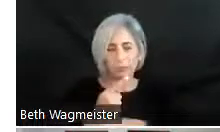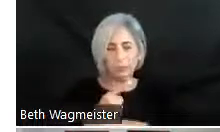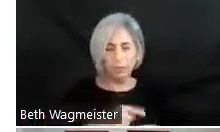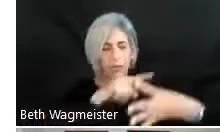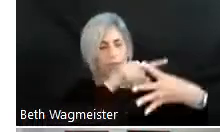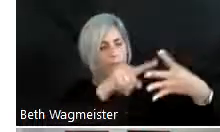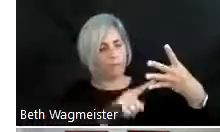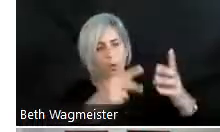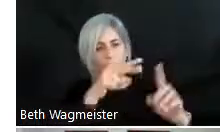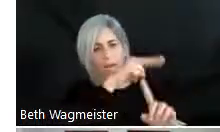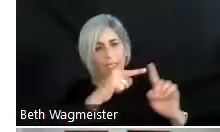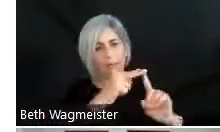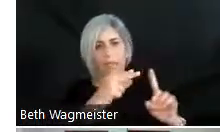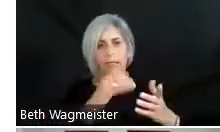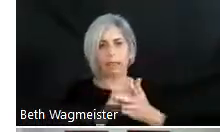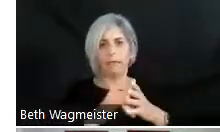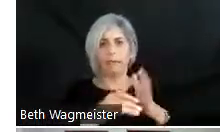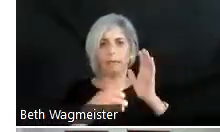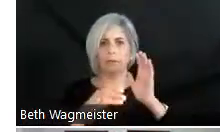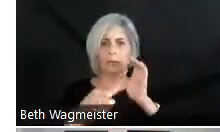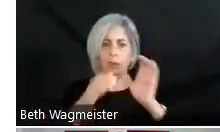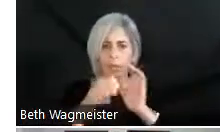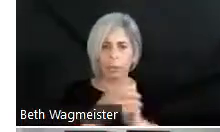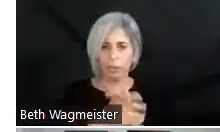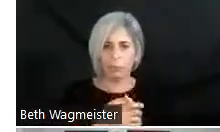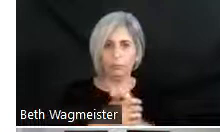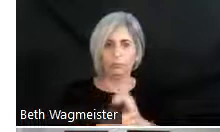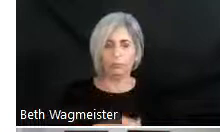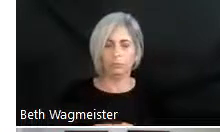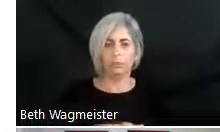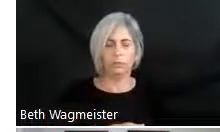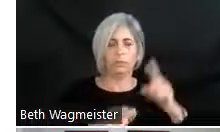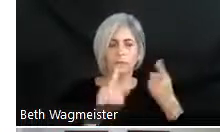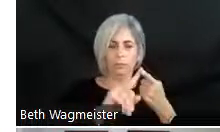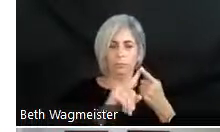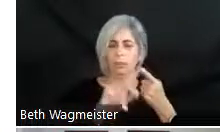calibrated communication. Number one is your voice. Not what comes out